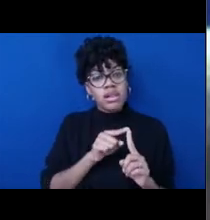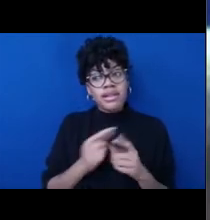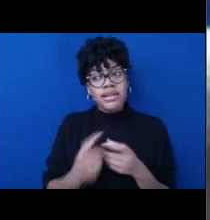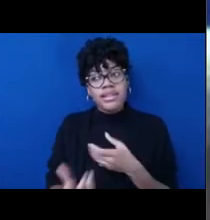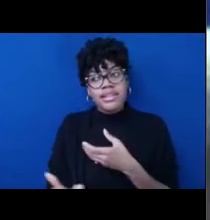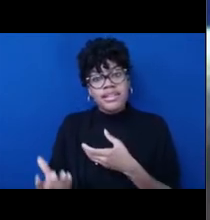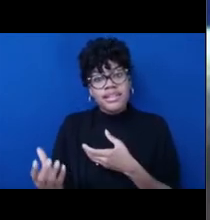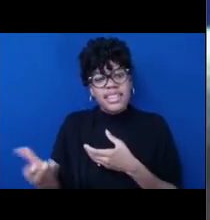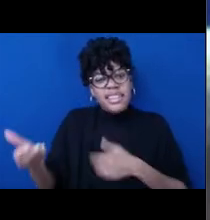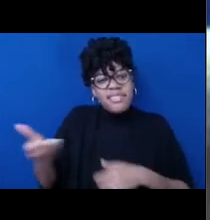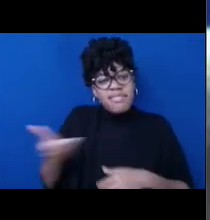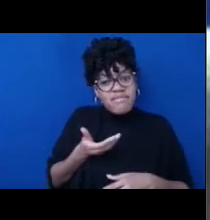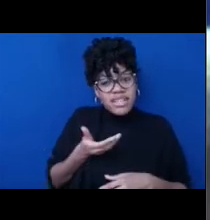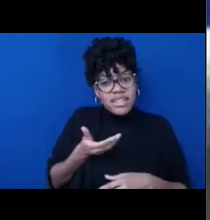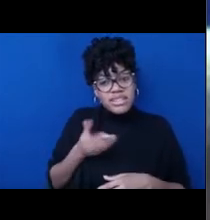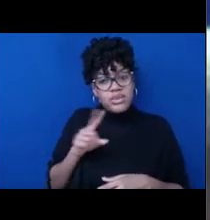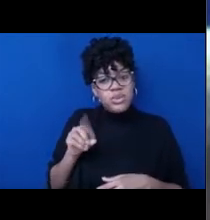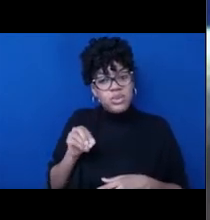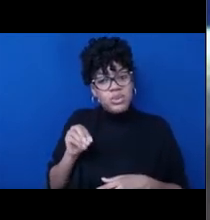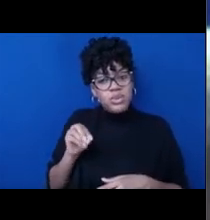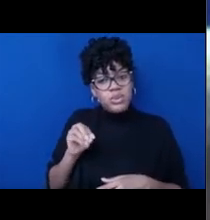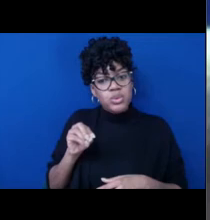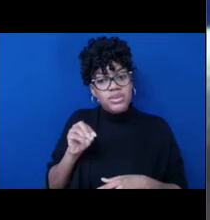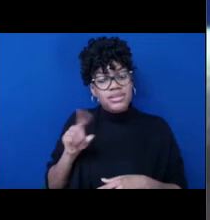into its body, and the zooxanthellae